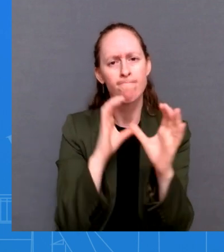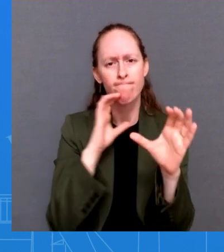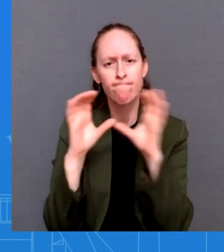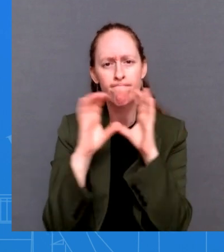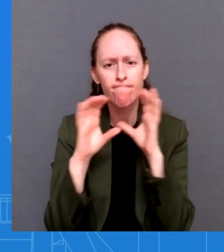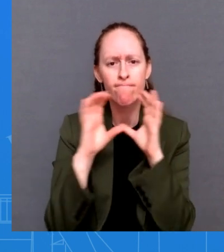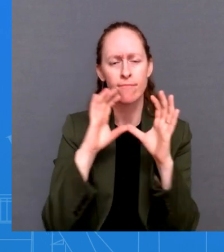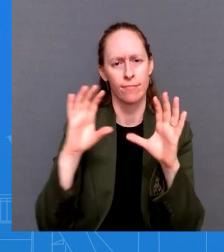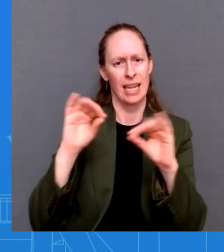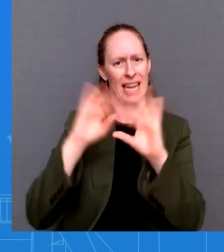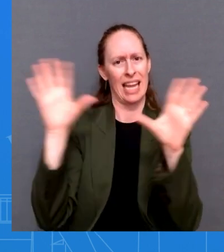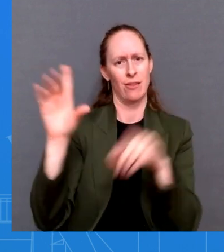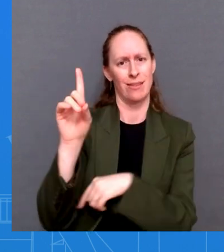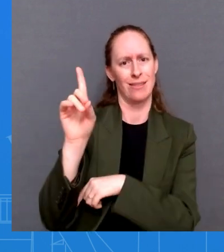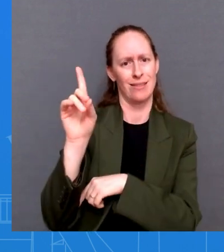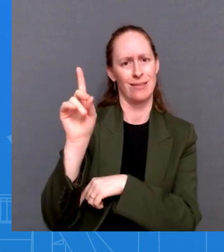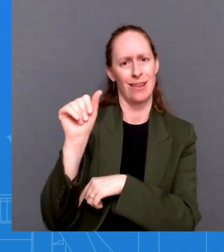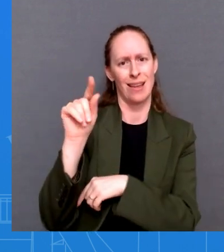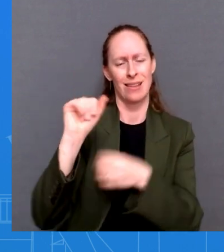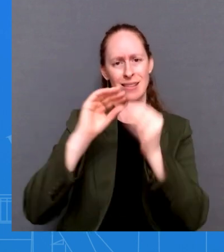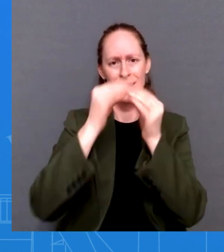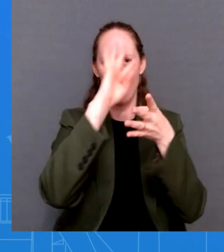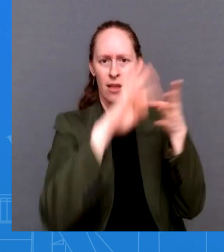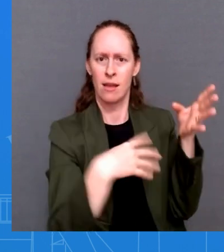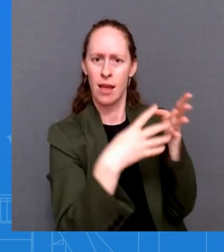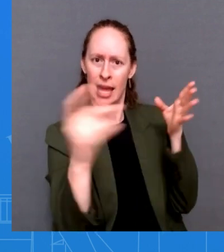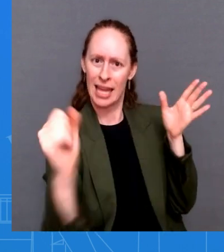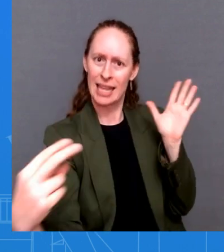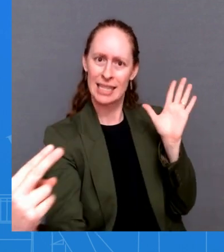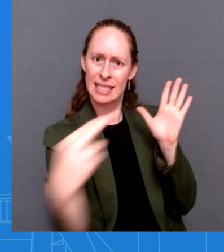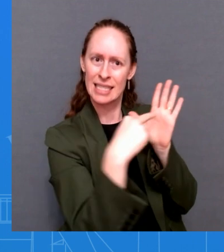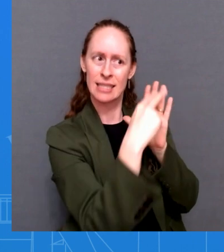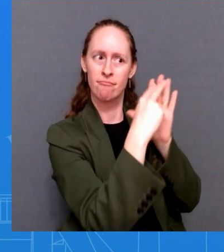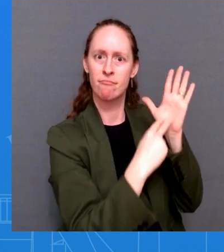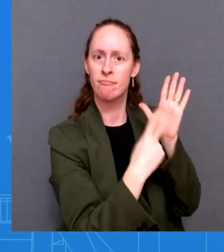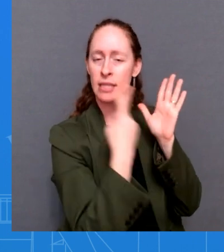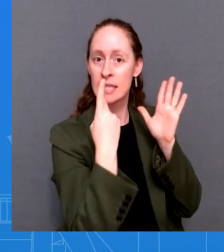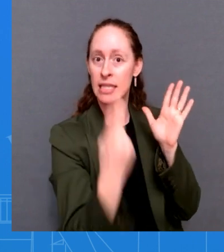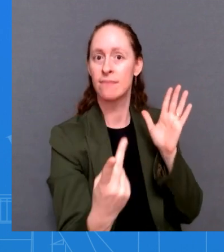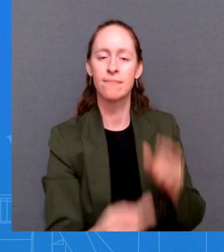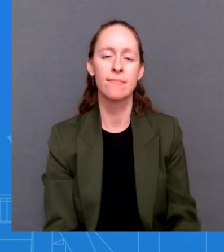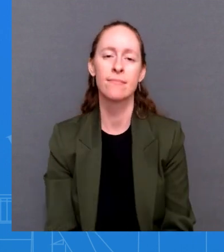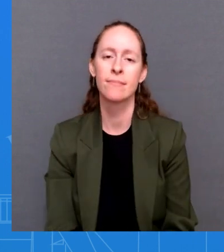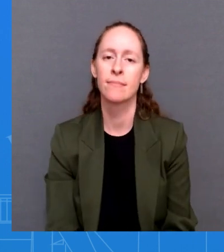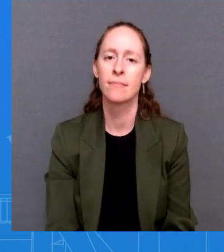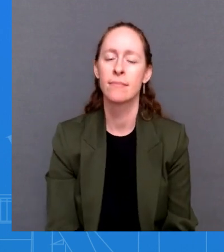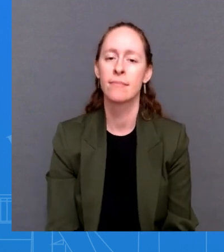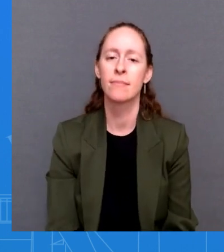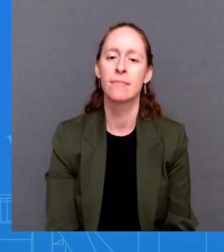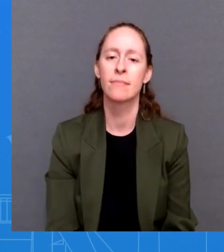as they become available. Finally, as students return to college campuses, I want to highlight that earlier this week,